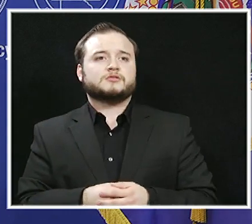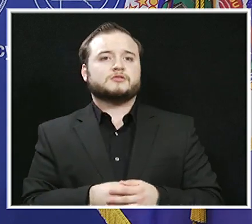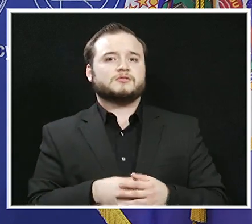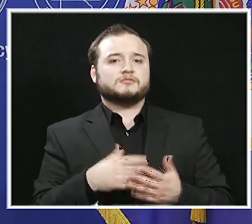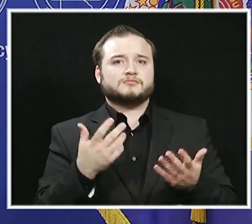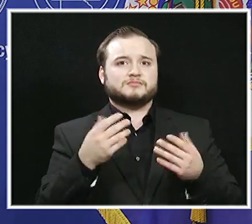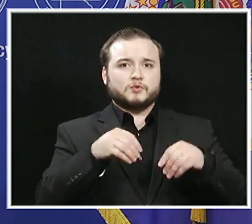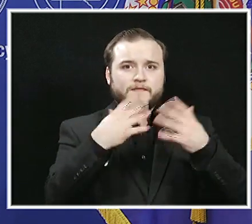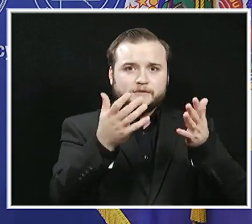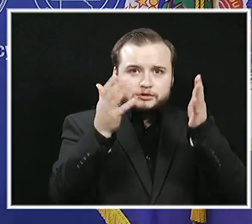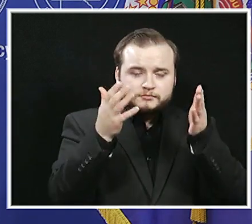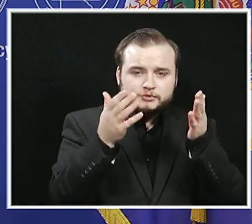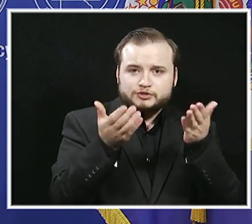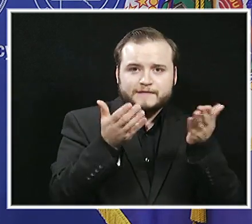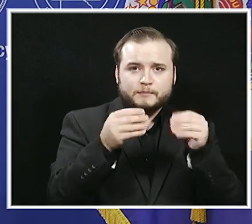advocates for adults and people with disabilities,